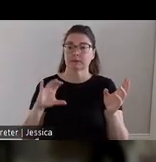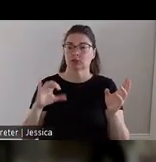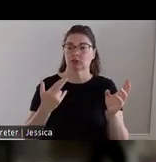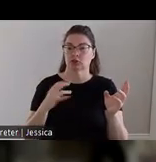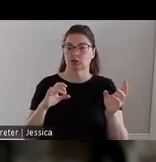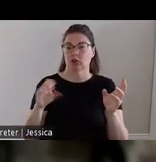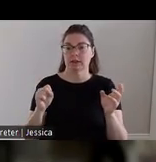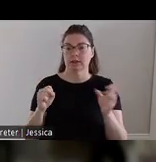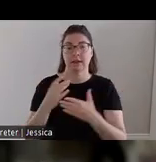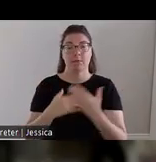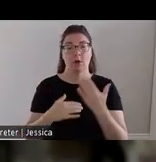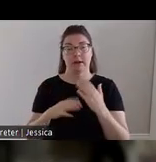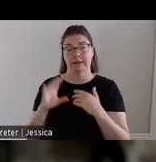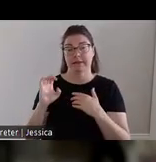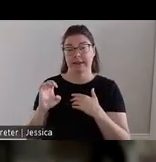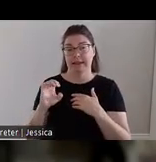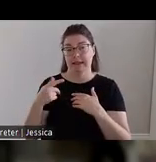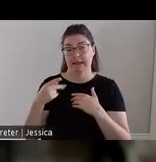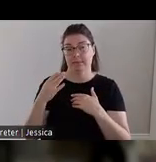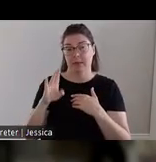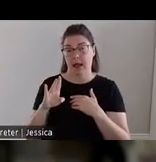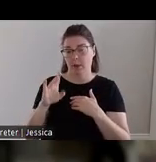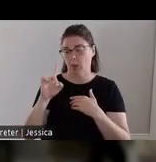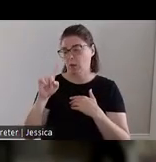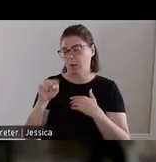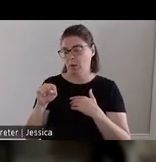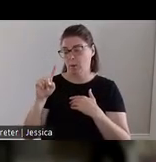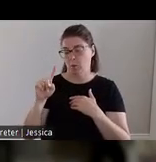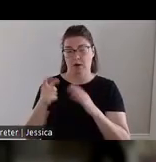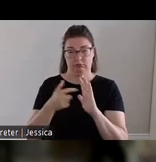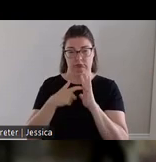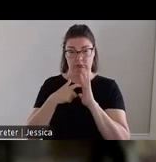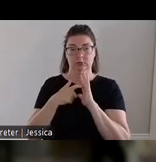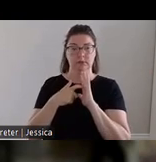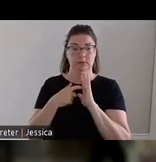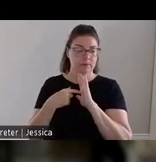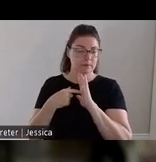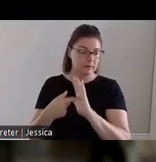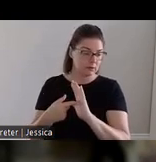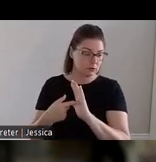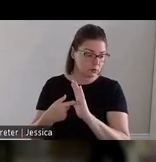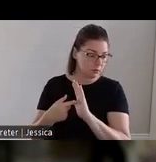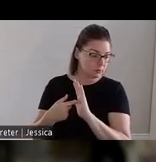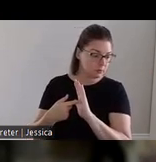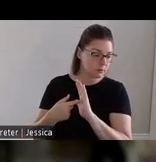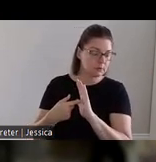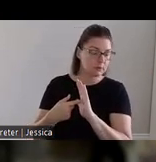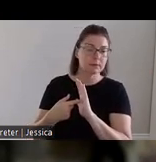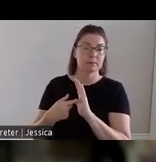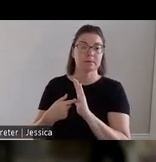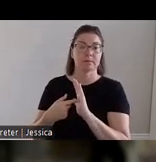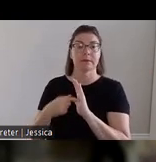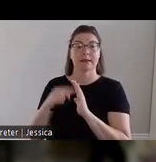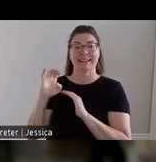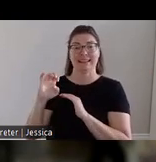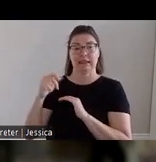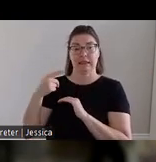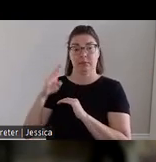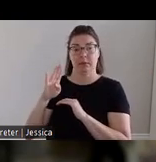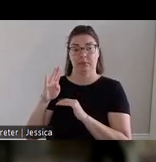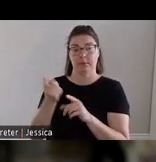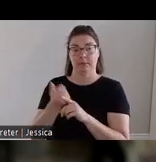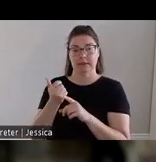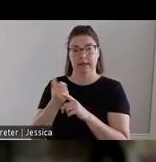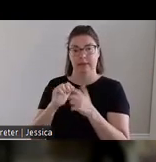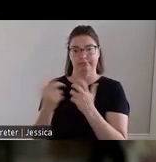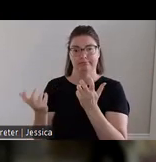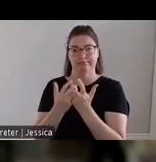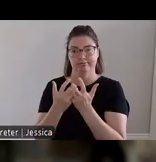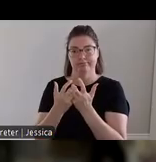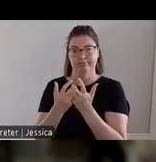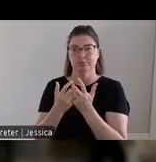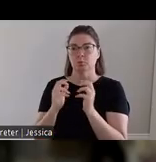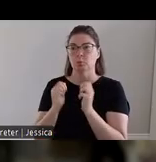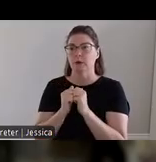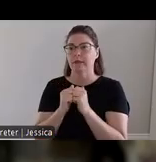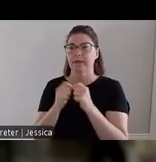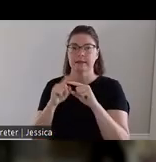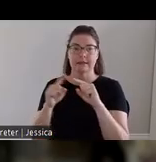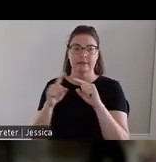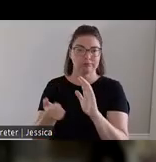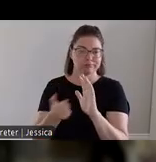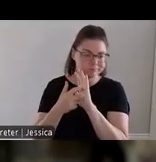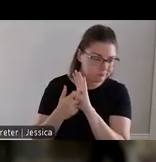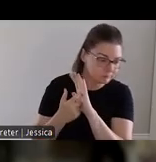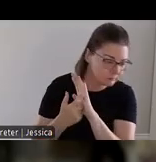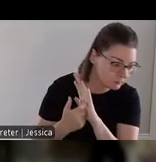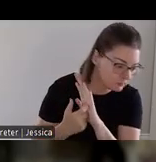the 1.1 specification, highlights how does this EPUB conform to the various specifications, right?